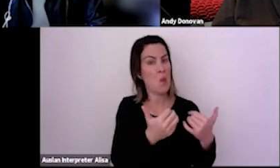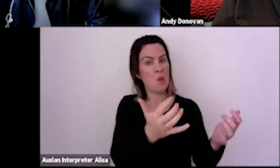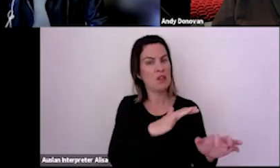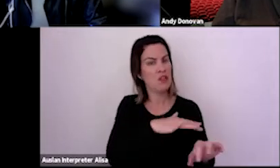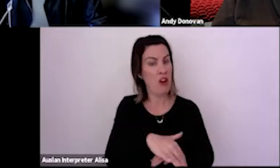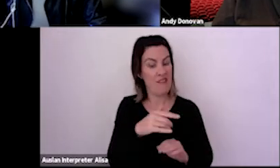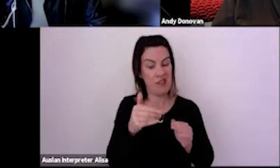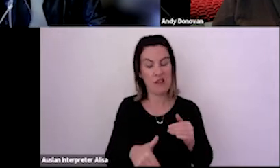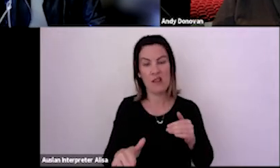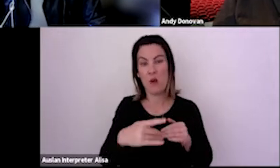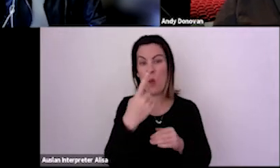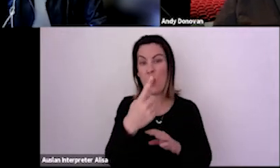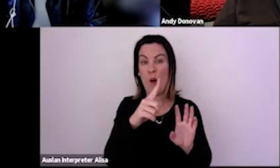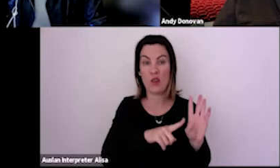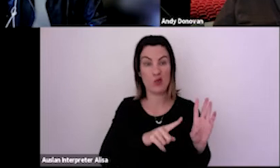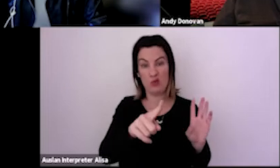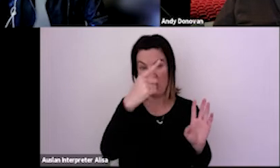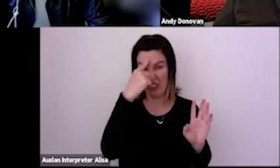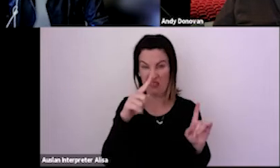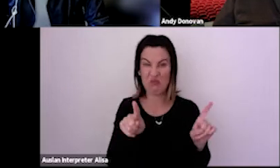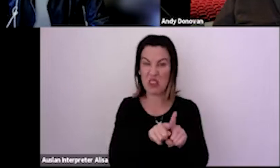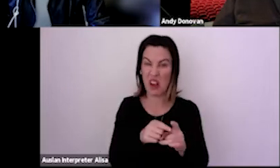higher or lower than it was prior to the pandemic?